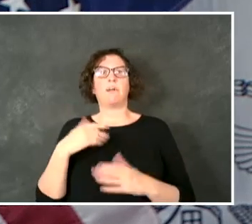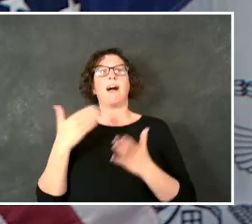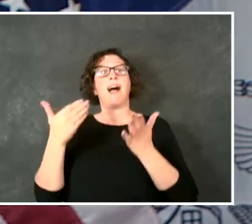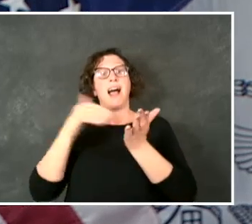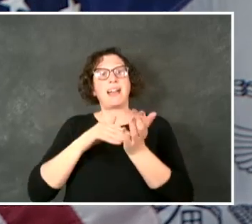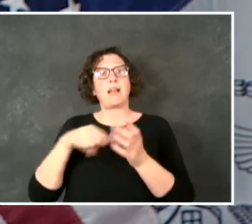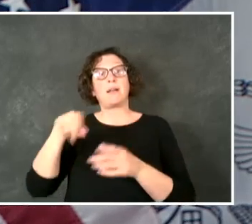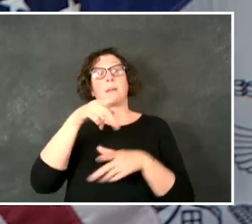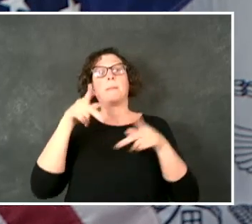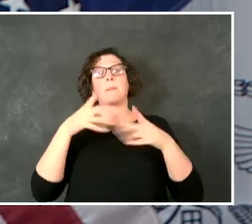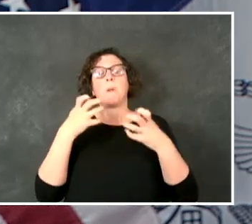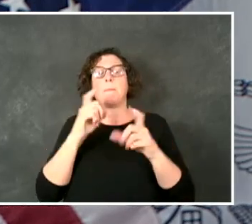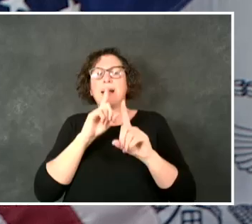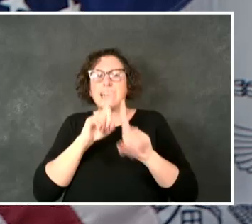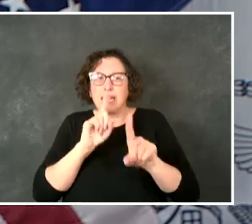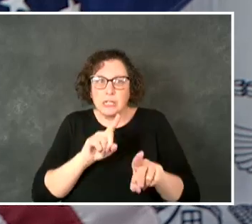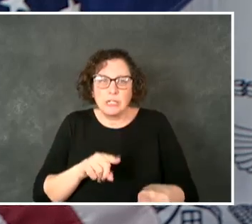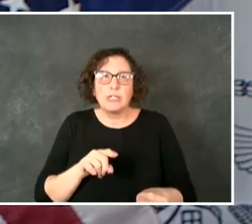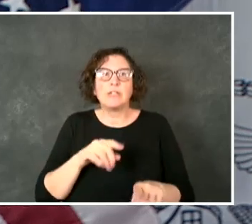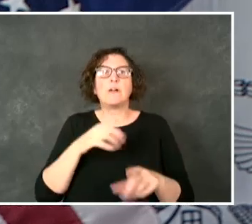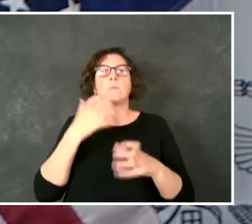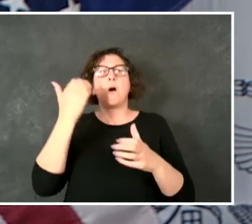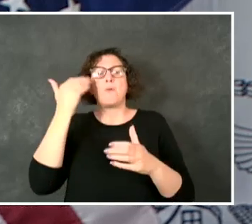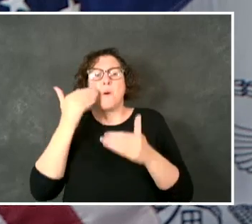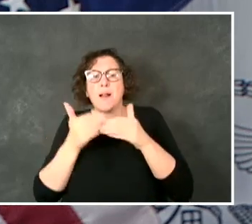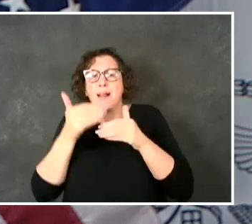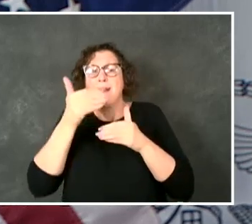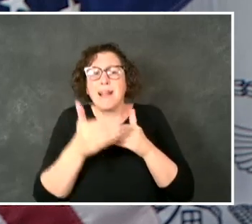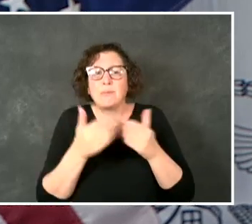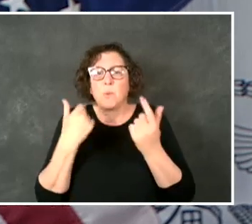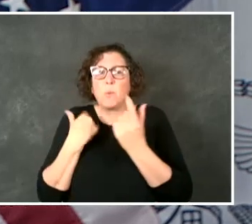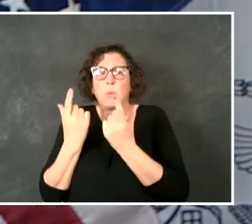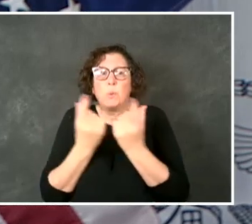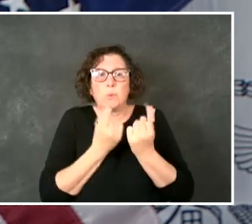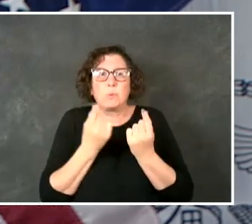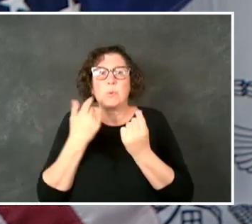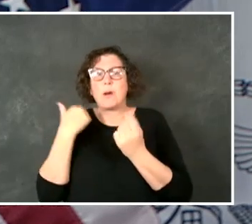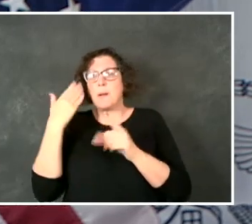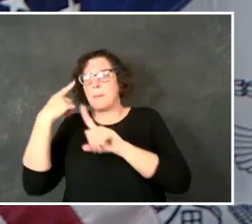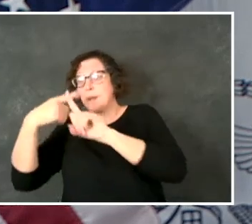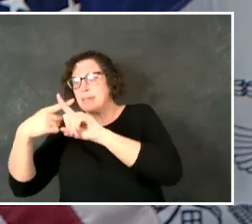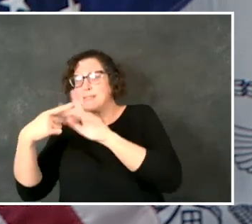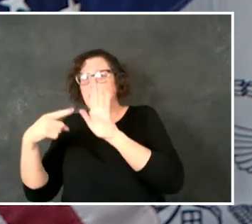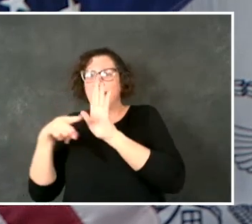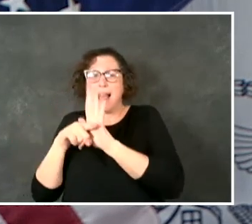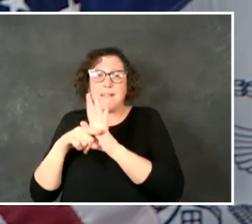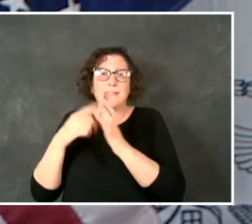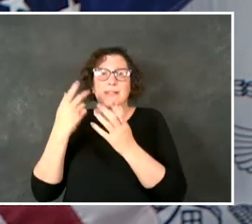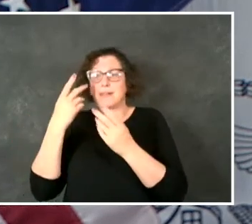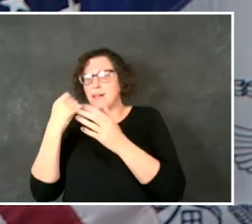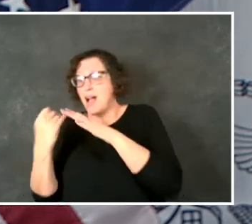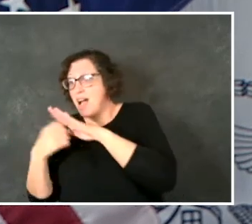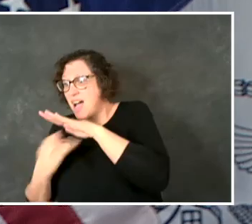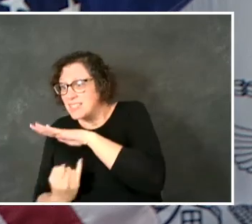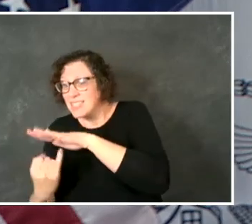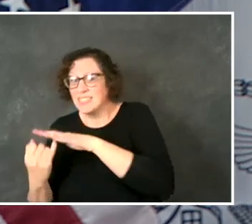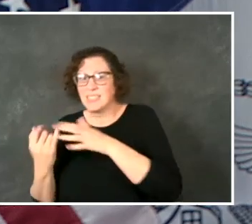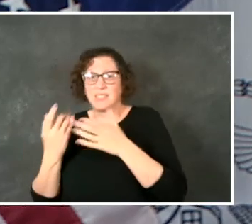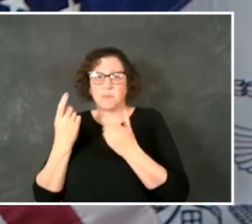THYE REALLY IMPRESSED ME. PEOPLE, OF COURSE THEY WANT ANSWERS. THEWAY NTK NO W WH TATOO DNEXT.